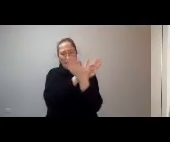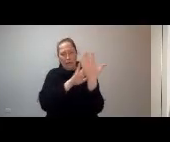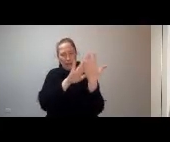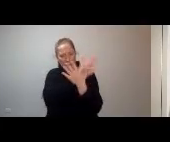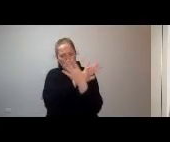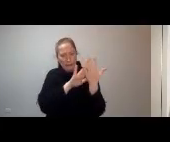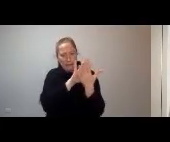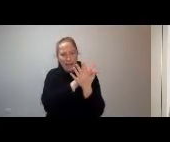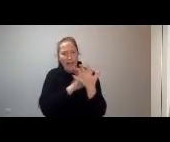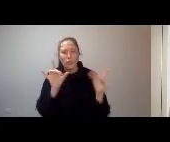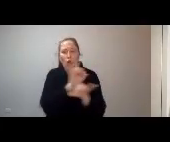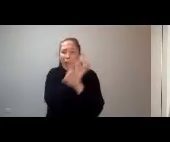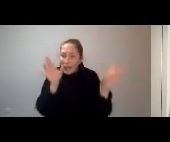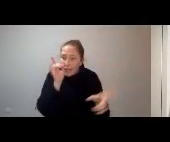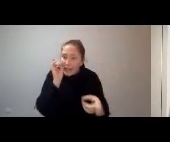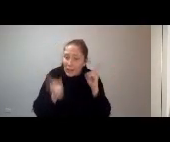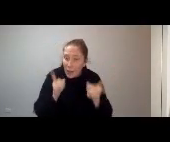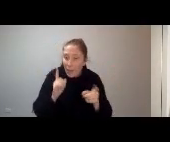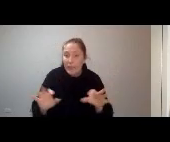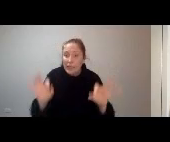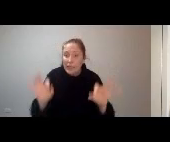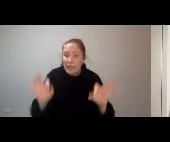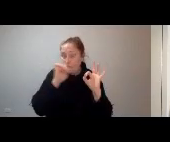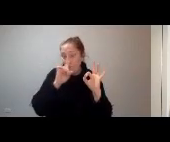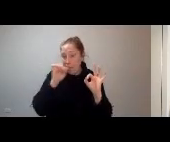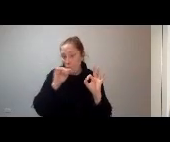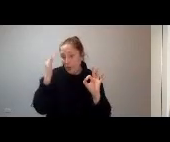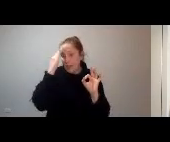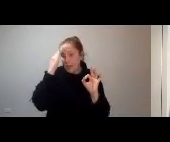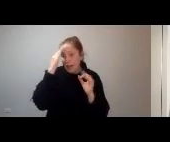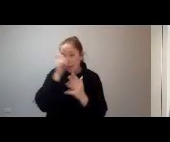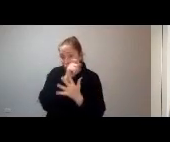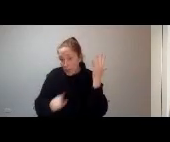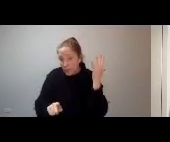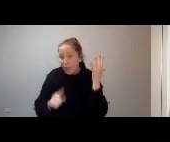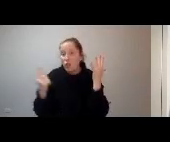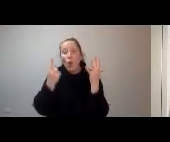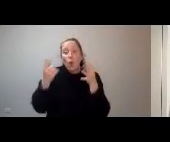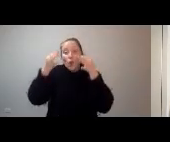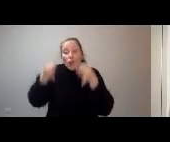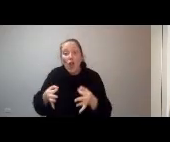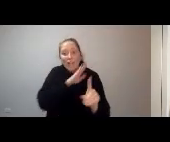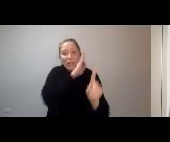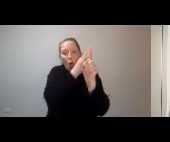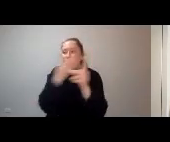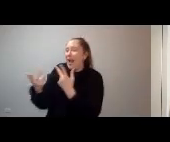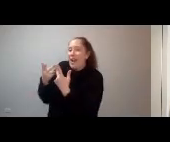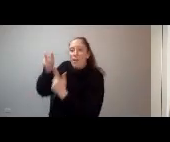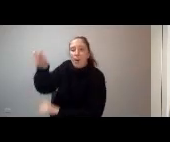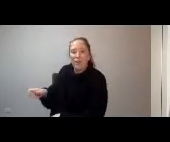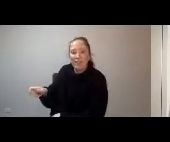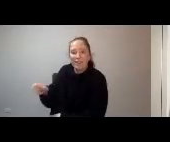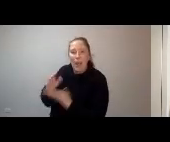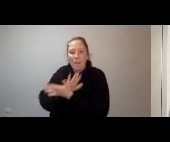and we know for adults with intellectual disabilities, they're often decided by other people. So, they're not that person's own goals.